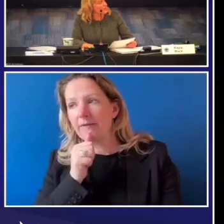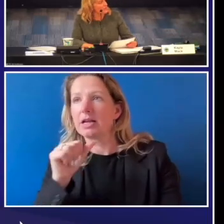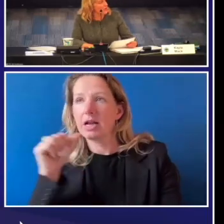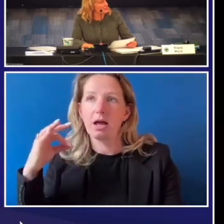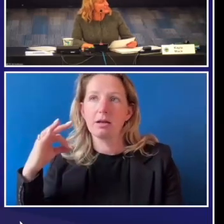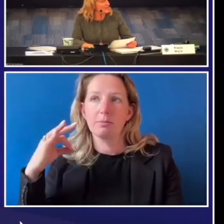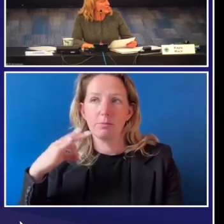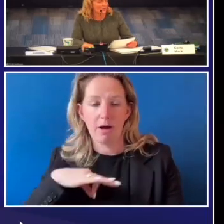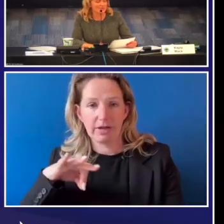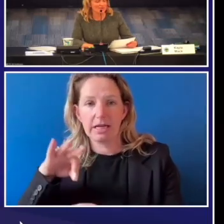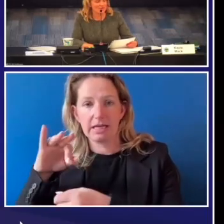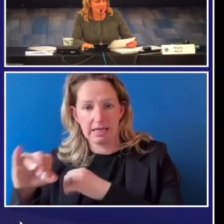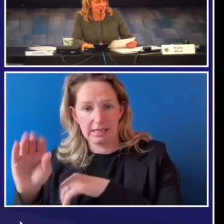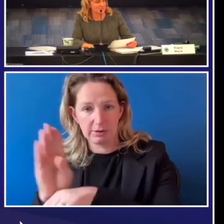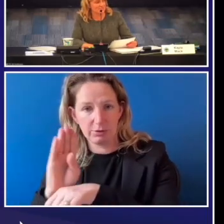alternate William Hathaway to the table.